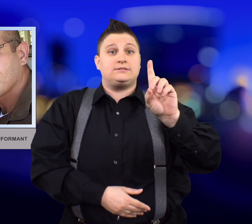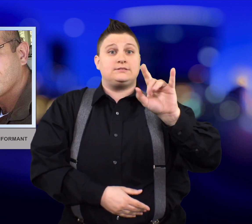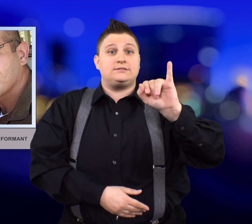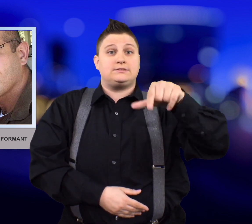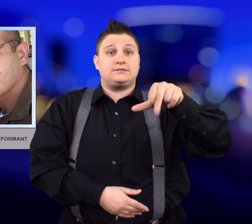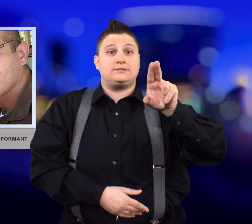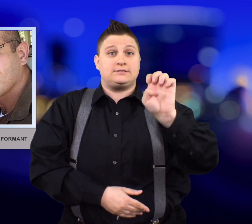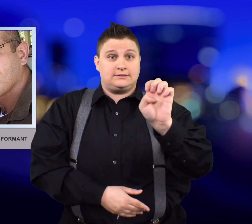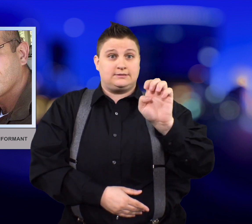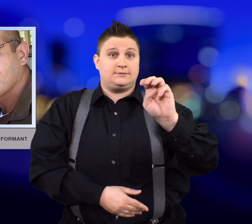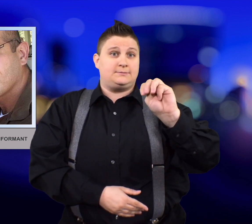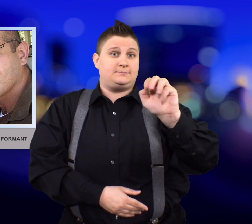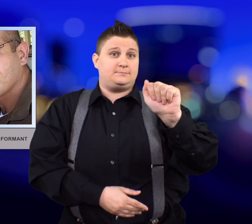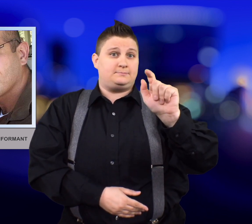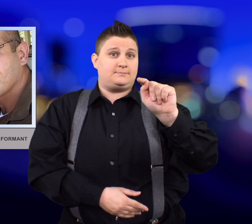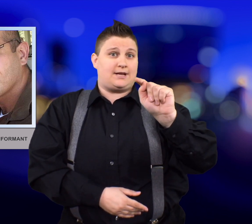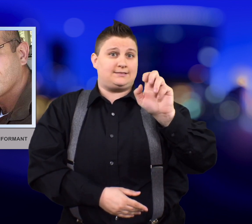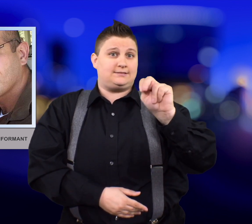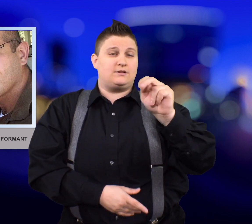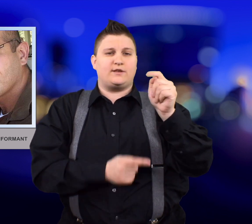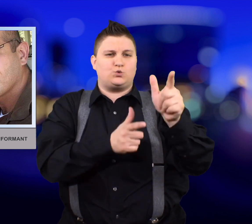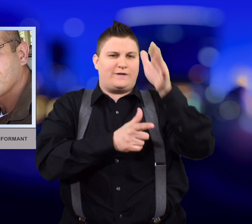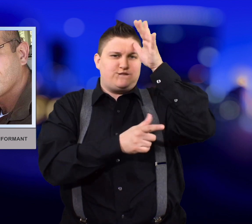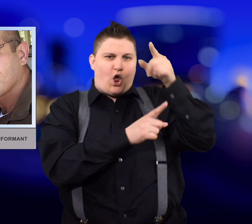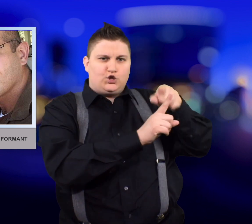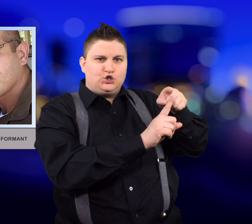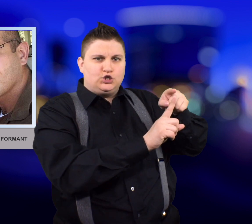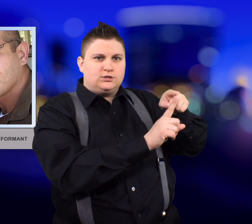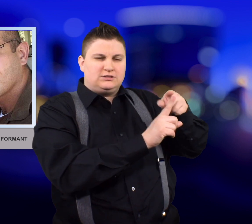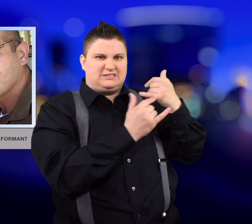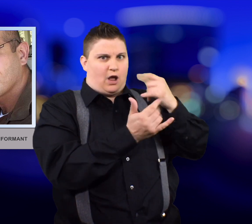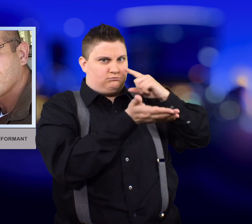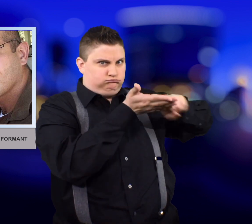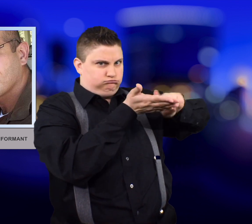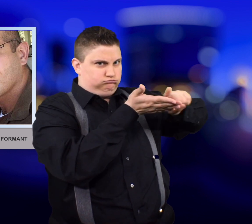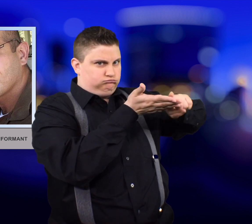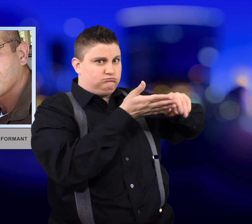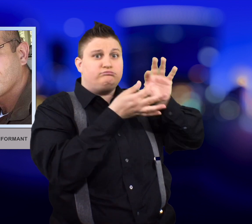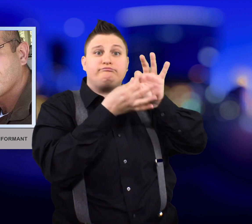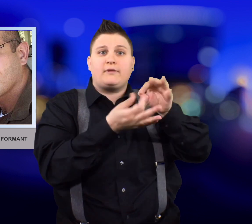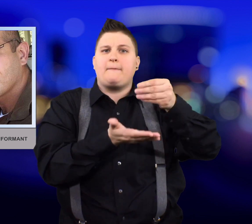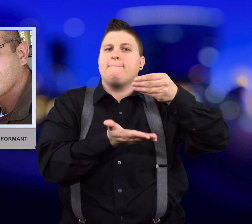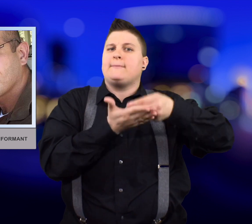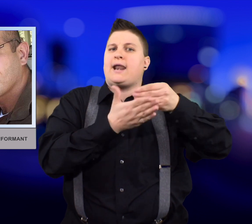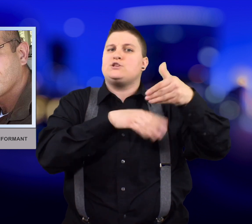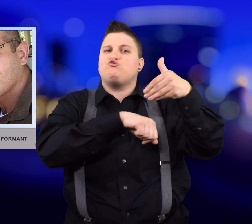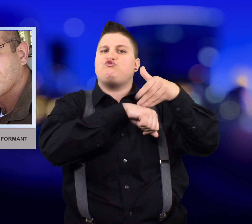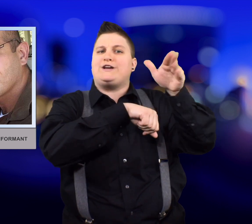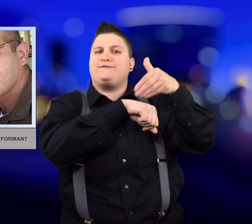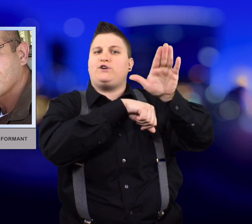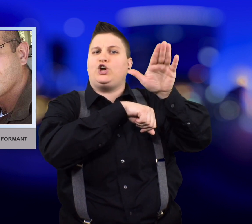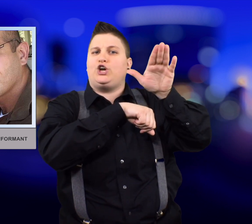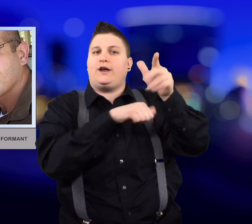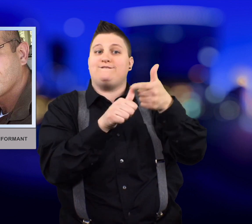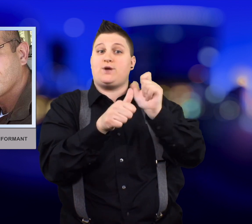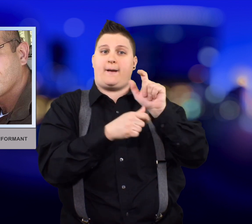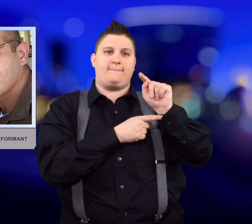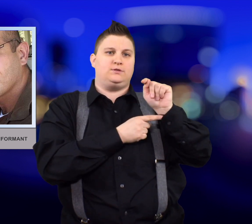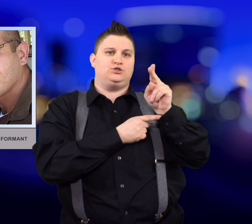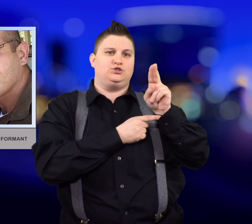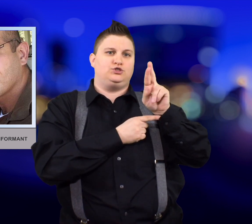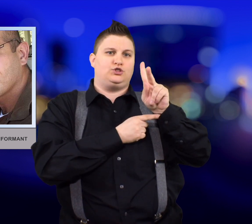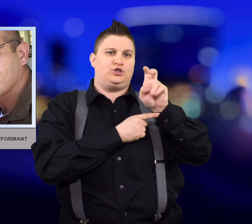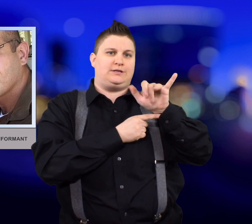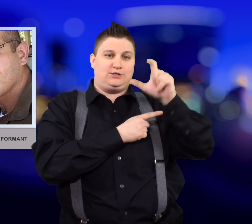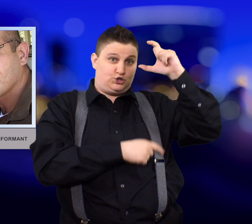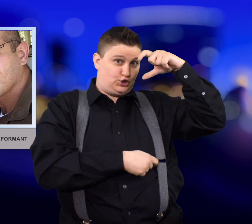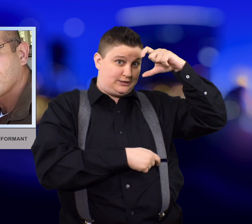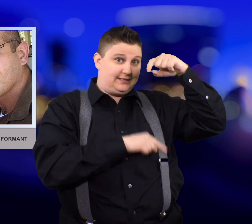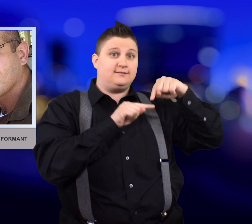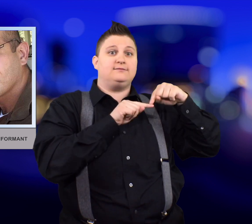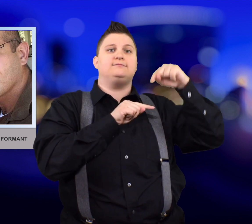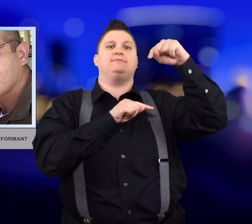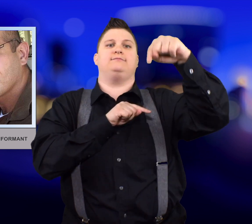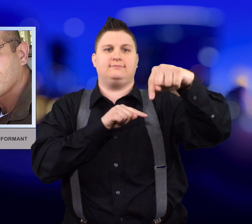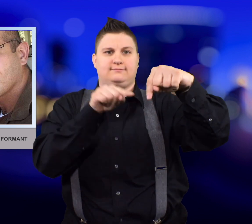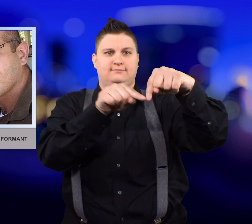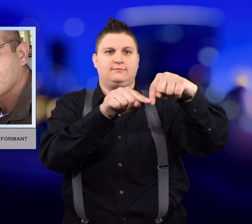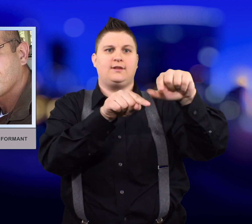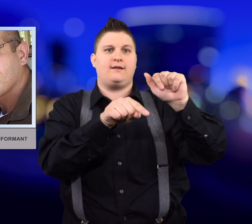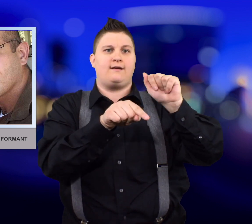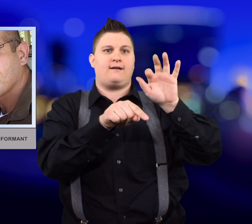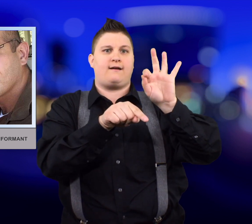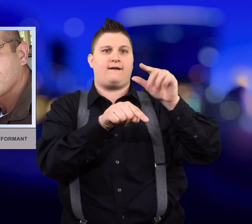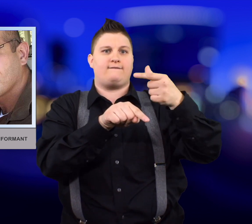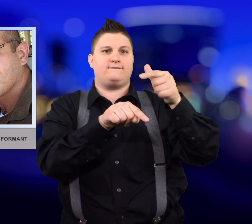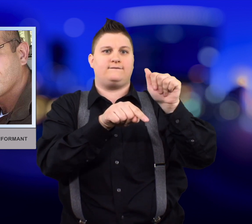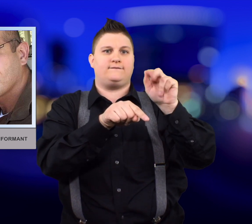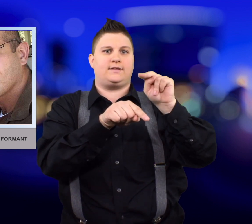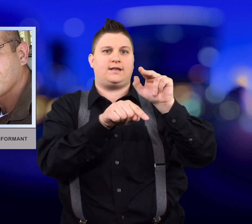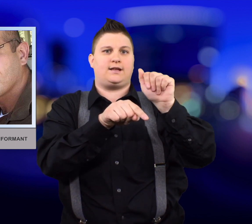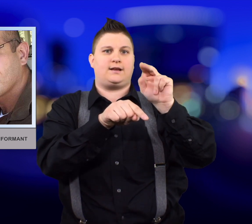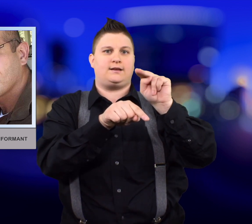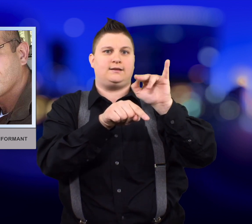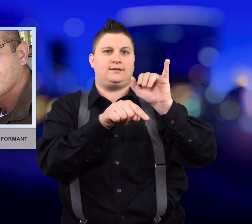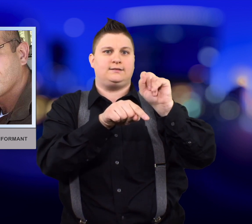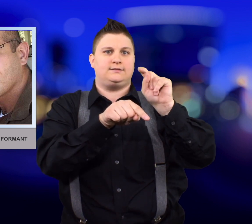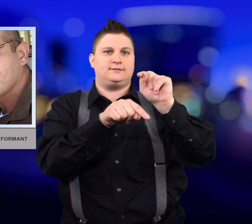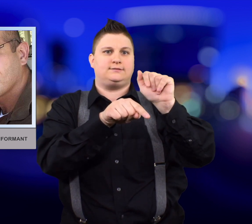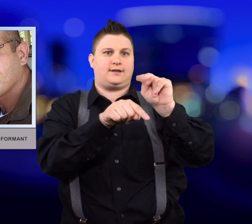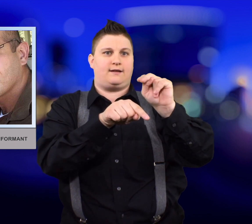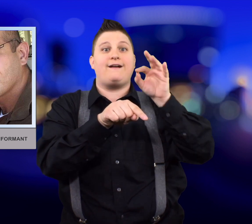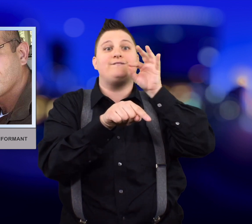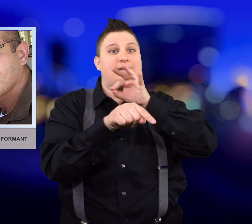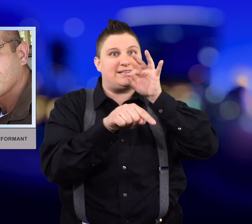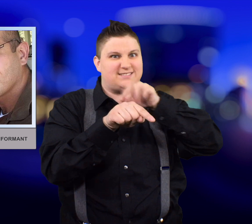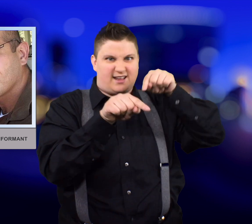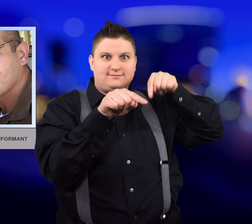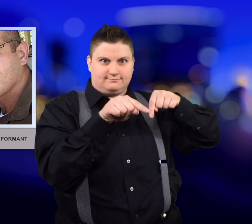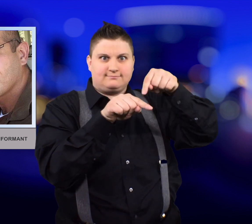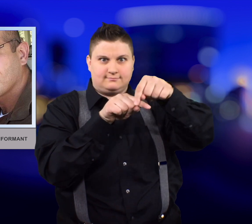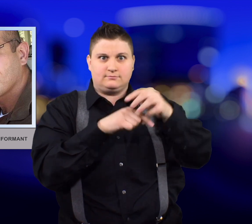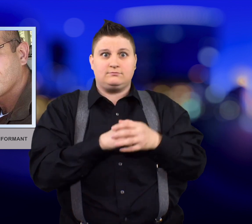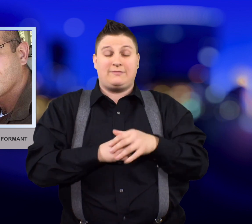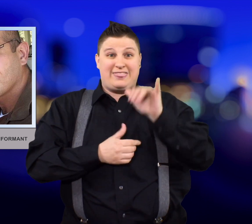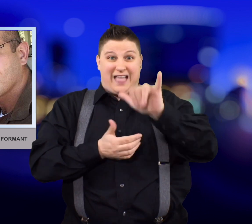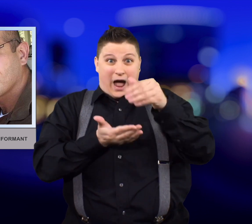Seddique Marteen is being investigated for money transfers from Turkey to Afghanistan.